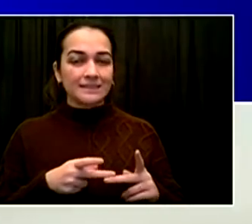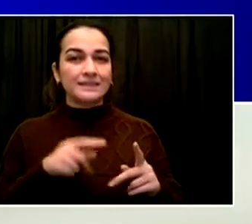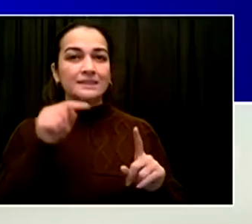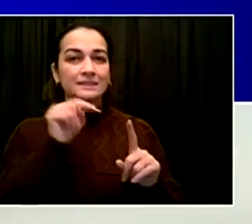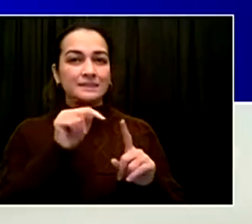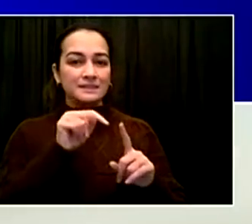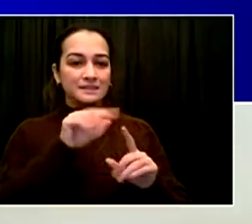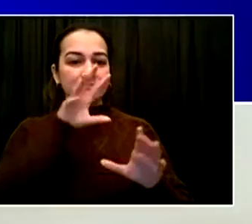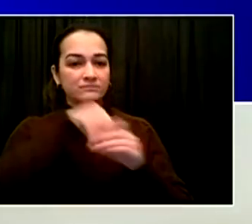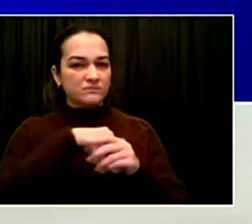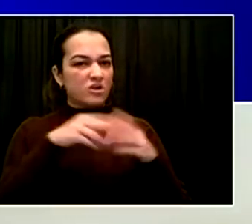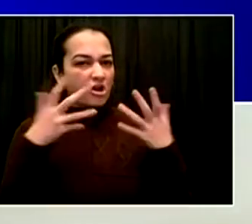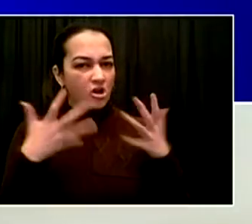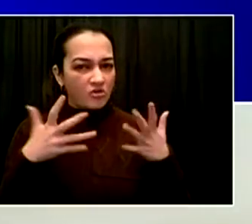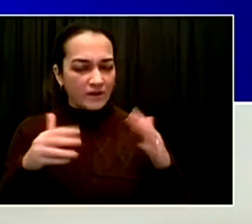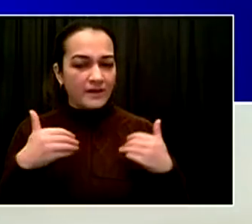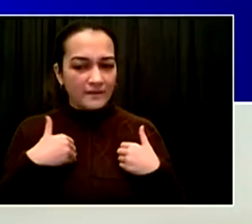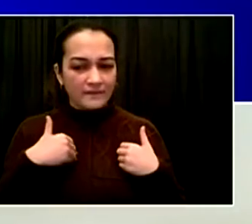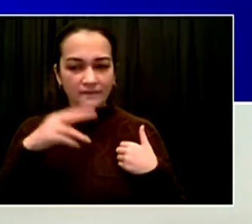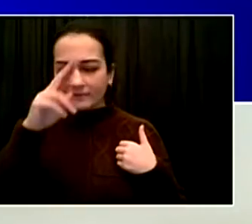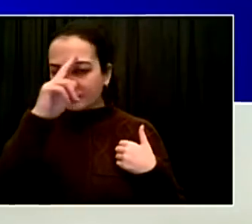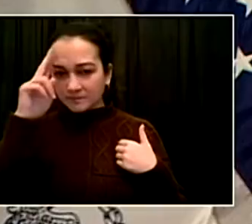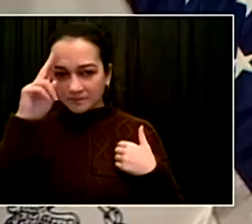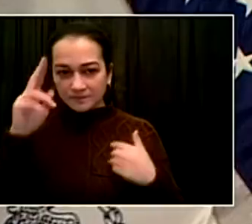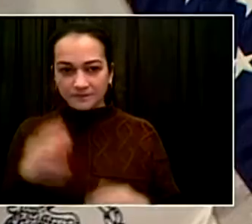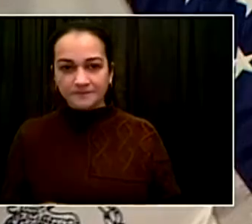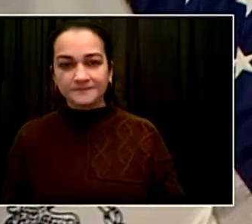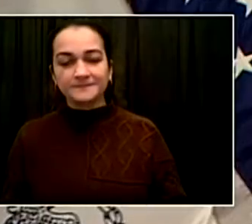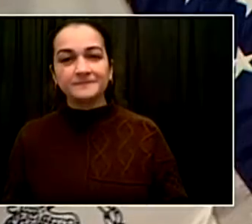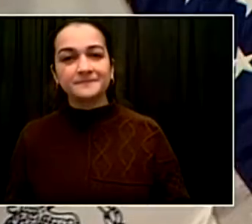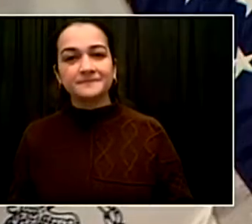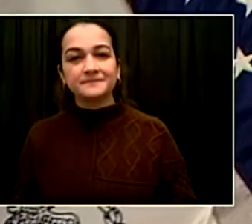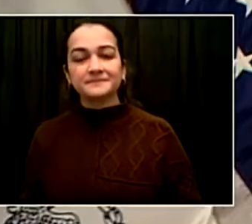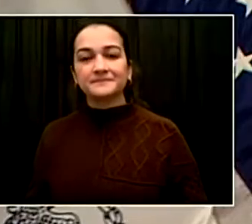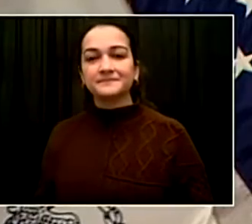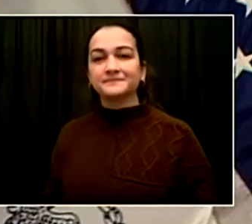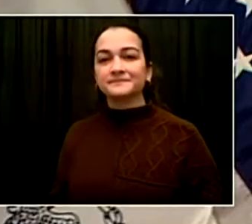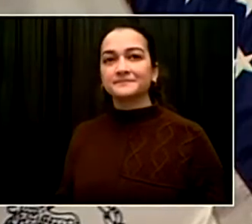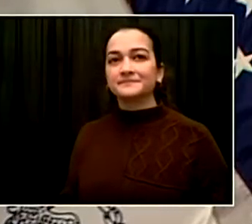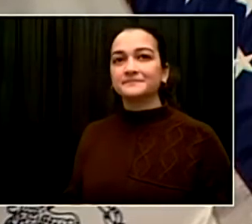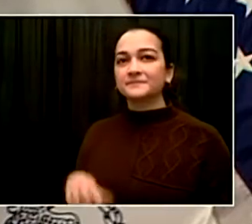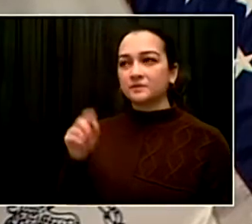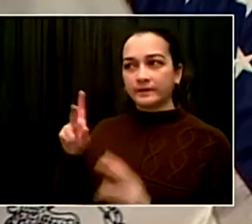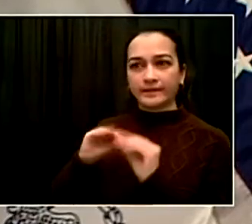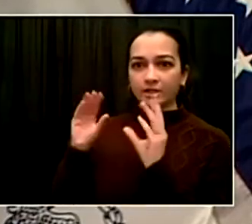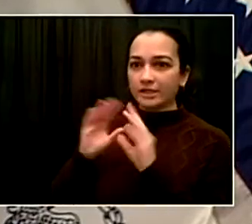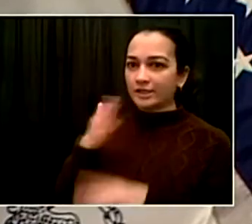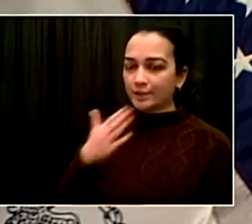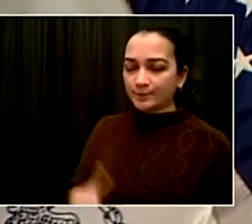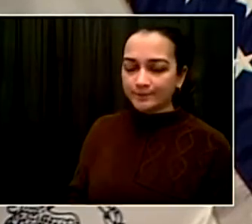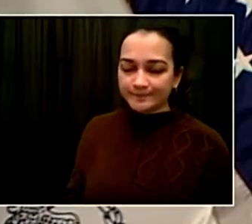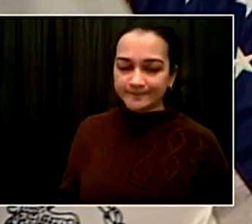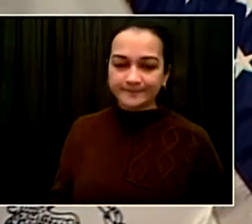WILL GET BACK TO YOU. I DON'T WANT TO MAKE IT KNOWN TO YOU RIGHT NOW. THERE WILL BE A DITCH BY